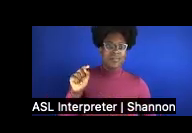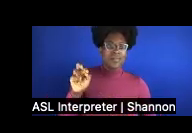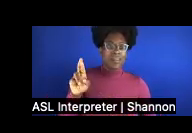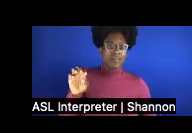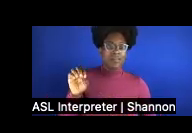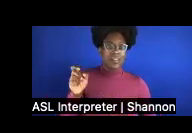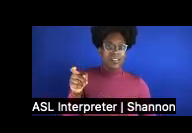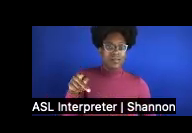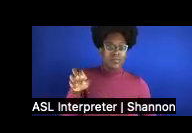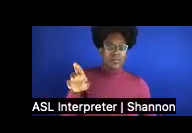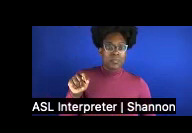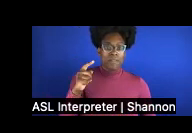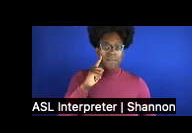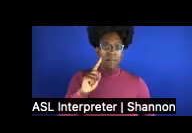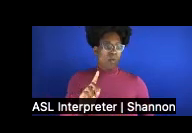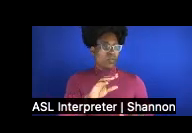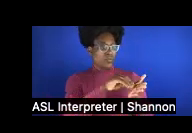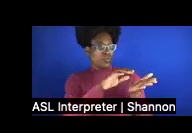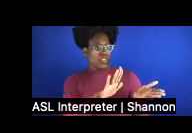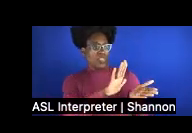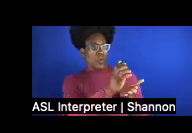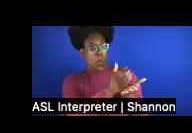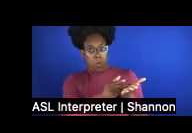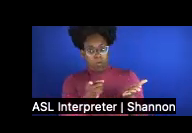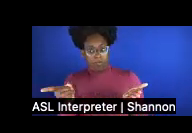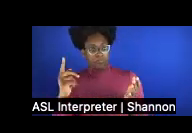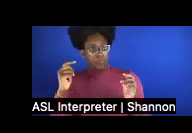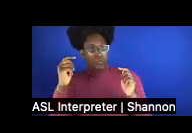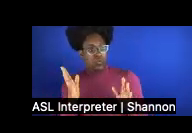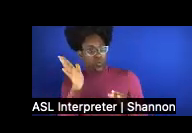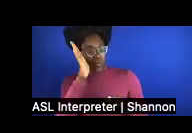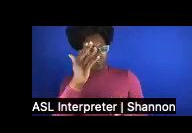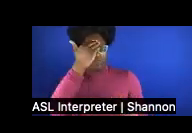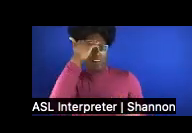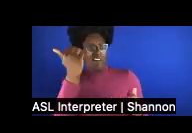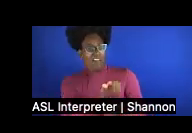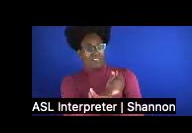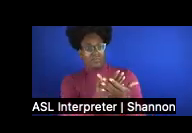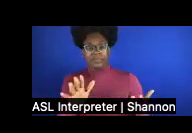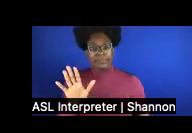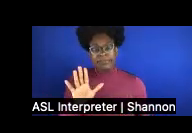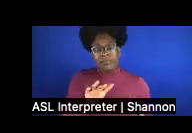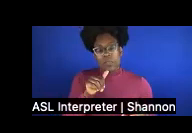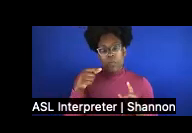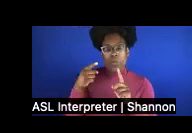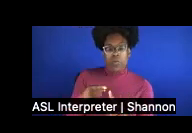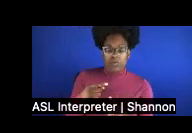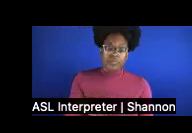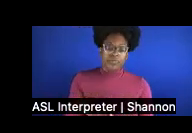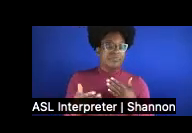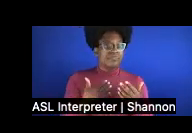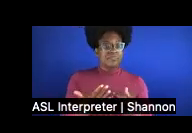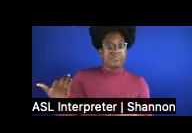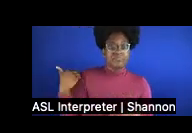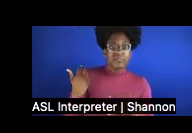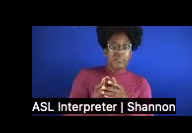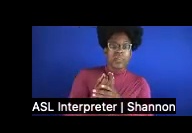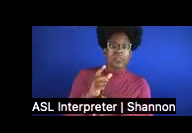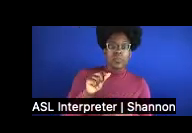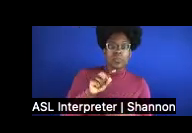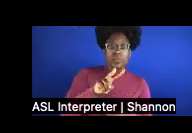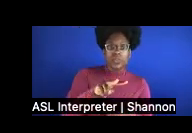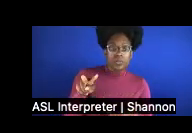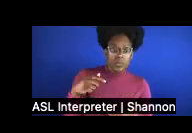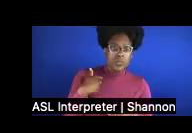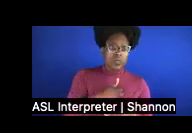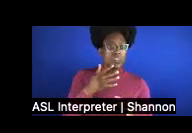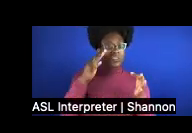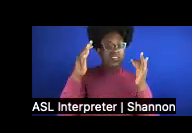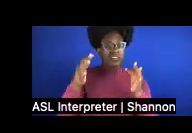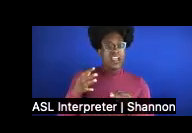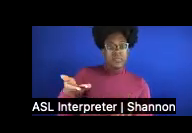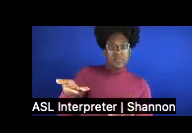we launched the service as a pilot, and we hired three instructors who teach in the C program,